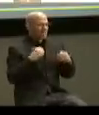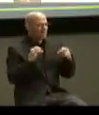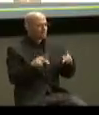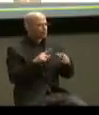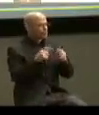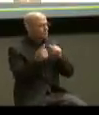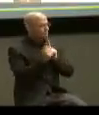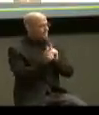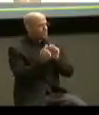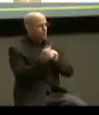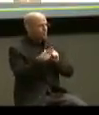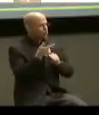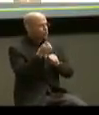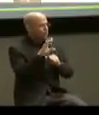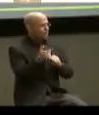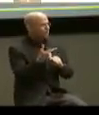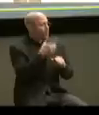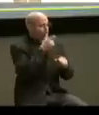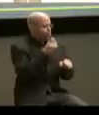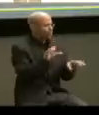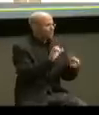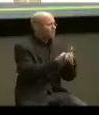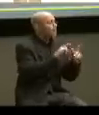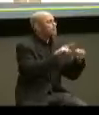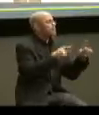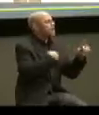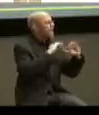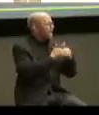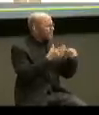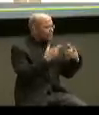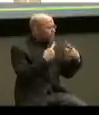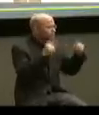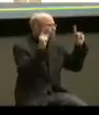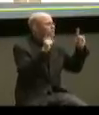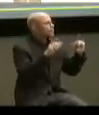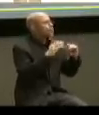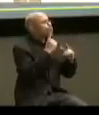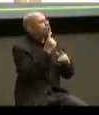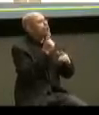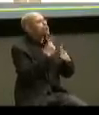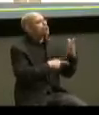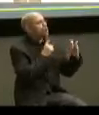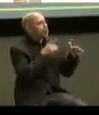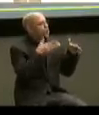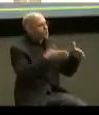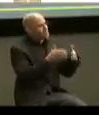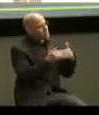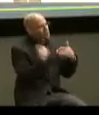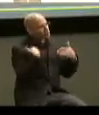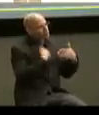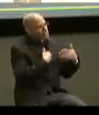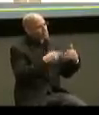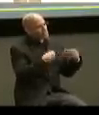A LOT OF FOLKS I GOT TO MEET DURING THE BREAK THAT WORK WITH THE AGENCIES. HOW DO WE DO THAT?